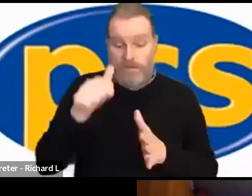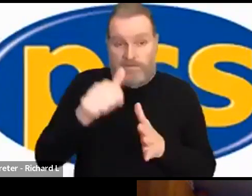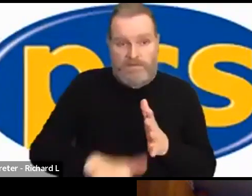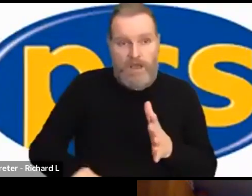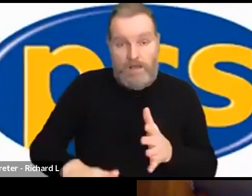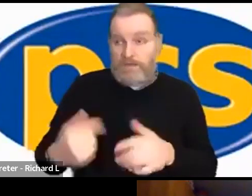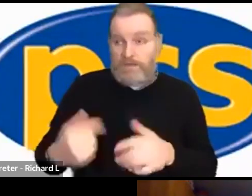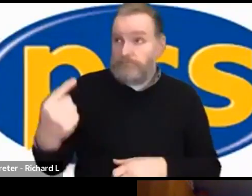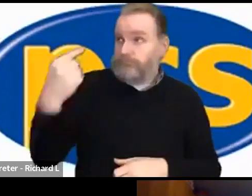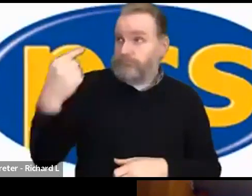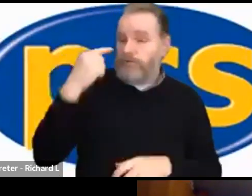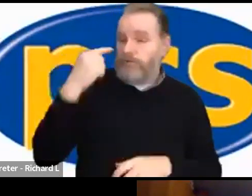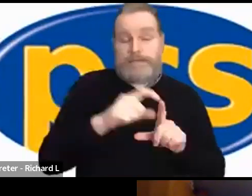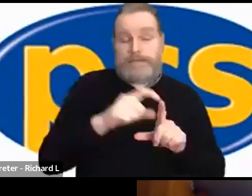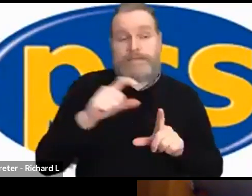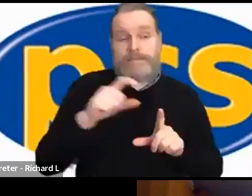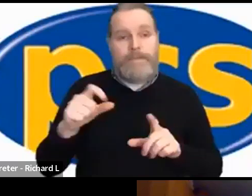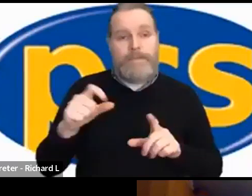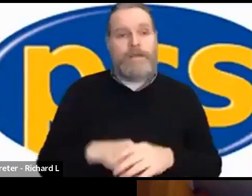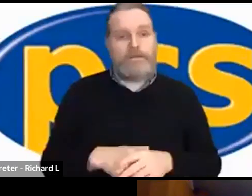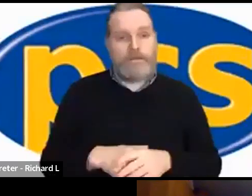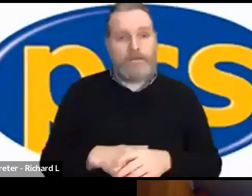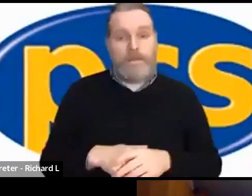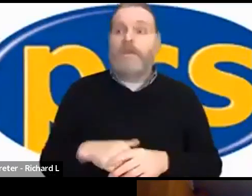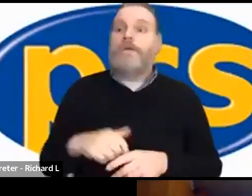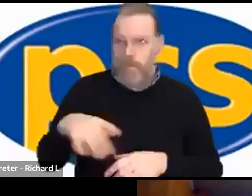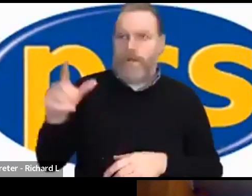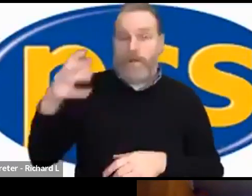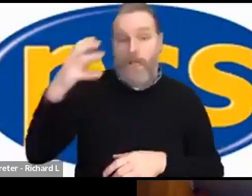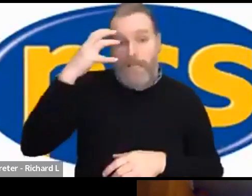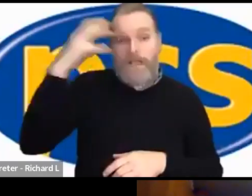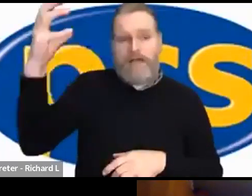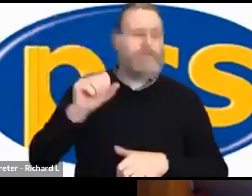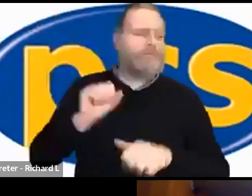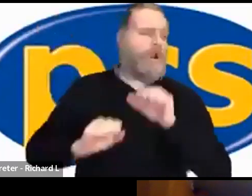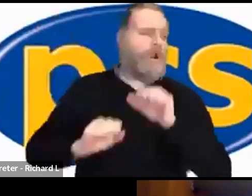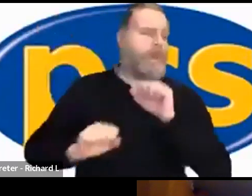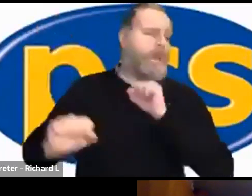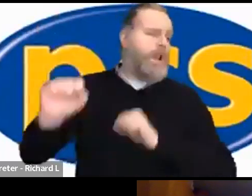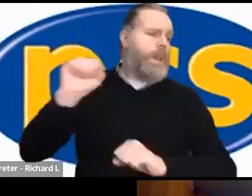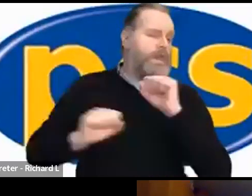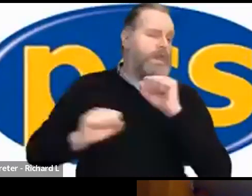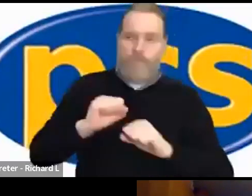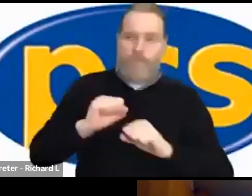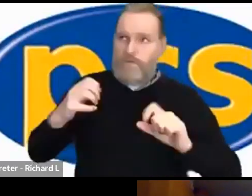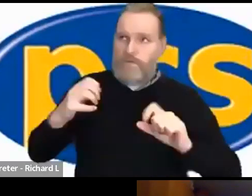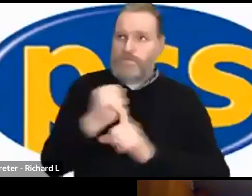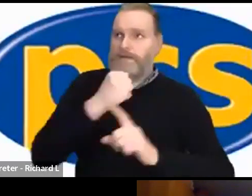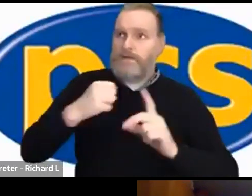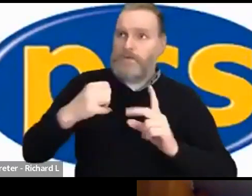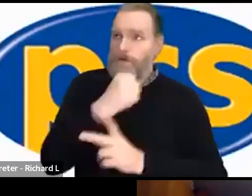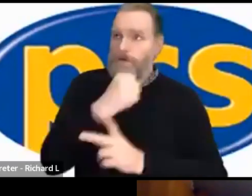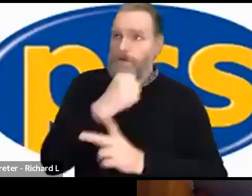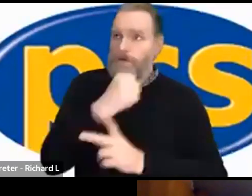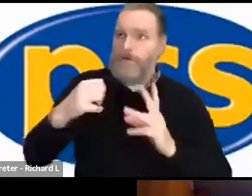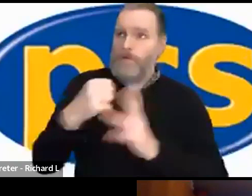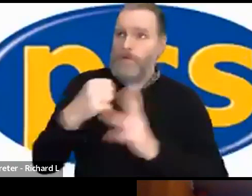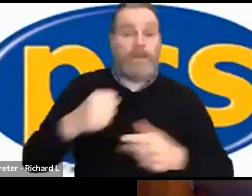was kicked off by thousands of your your colleagues in December Is designed to win things off the Government that they're not prepared to give us us. Let's remember what it is we're